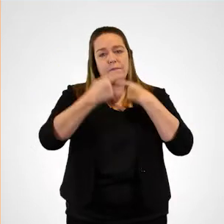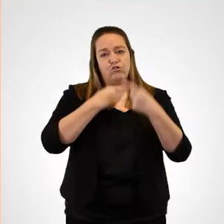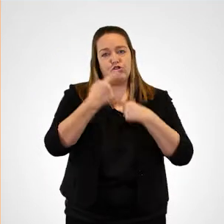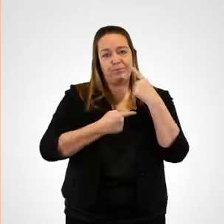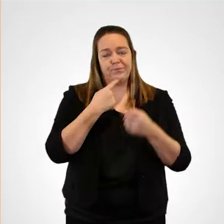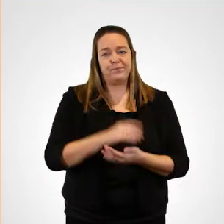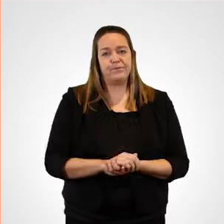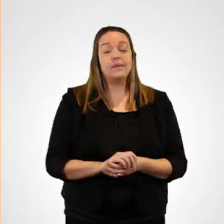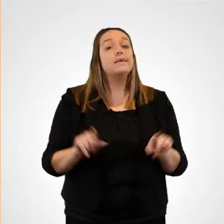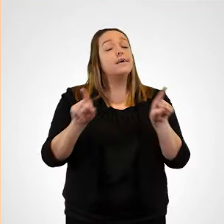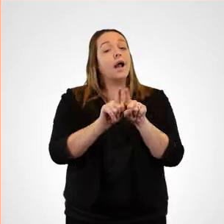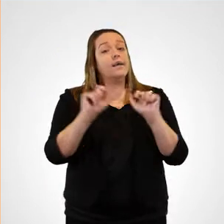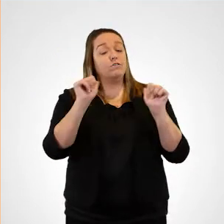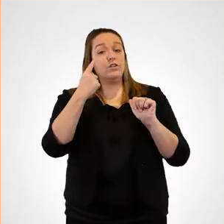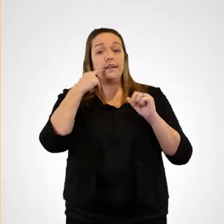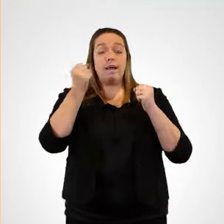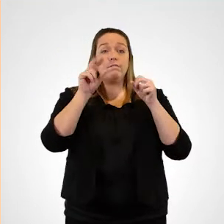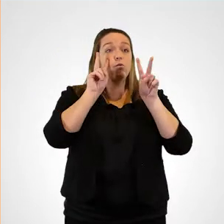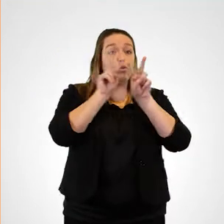and we've also seen that auditory and visual information